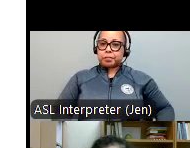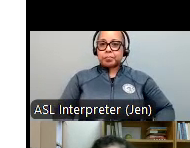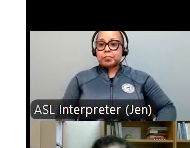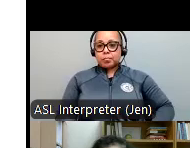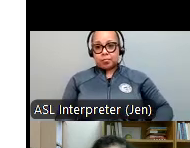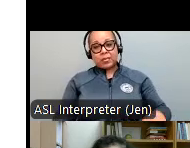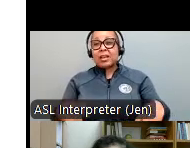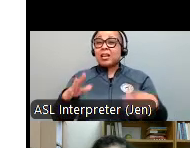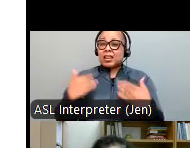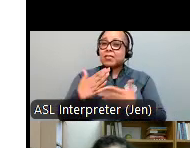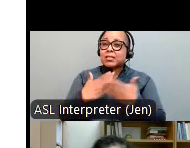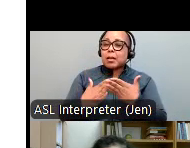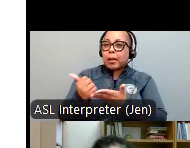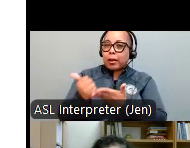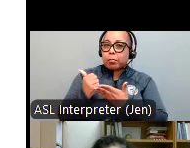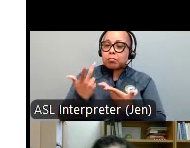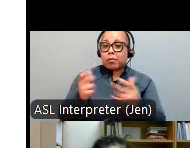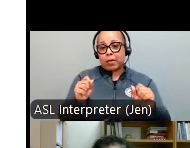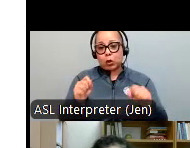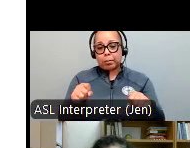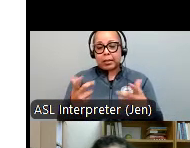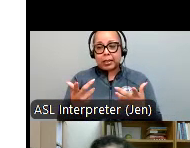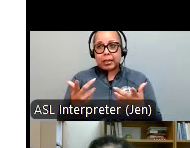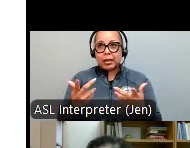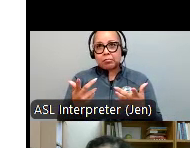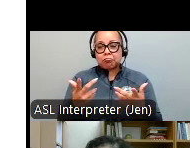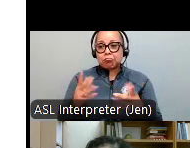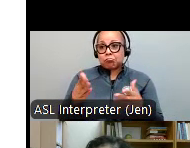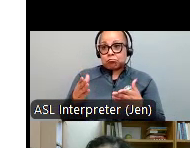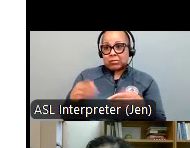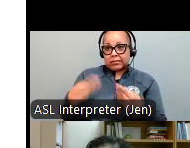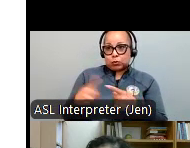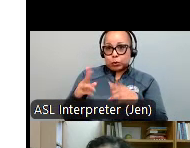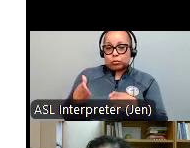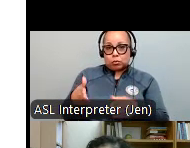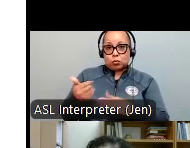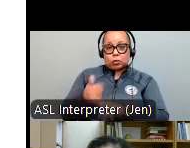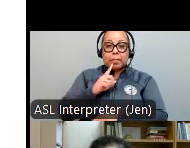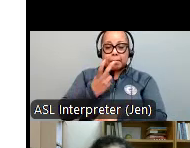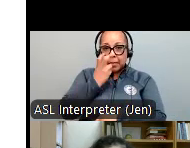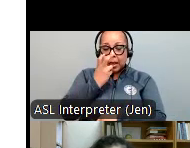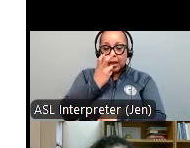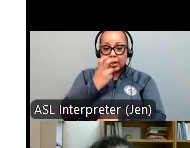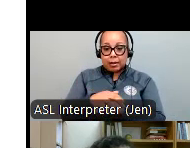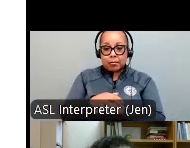There's some help that could be given to someone who is blind if you are checking